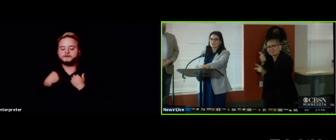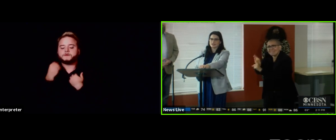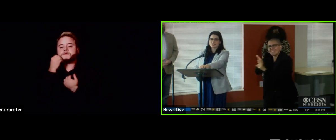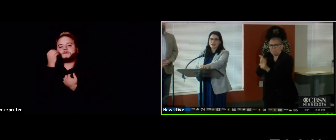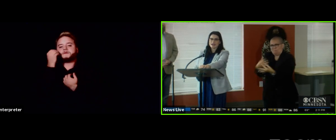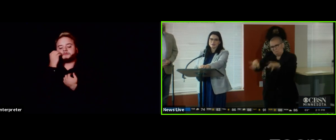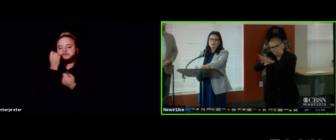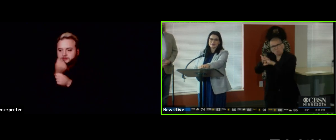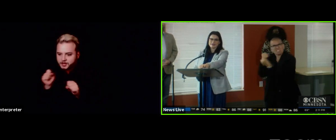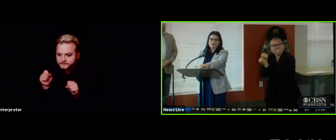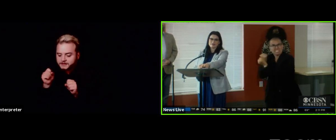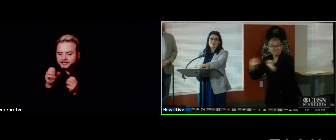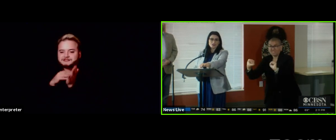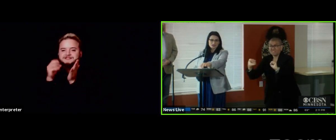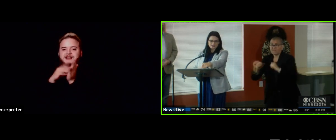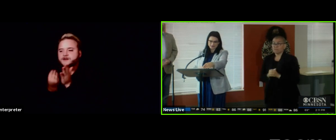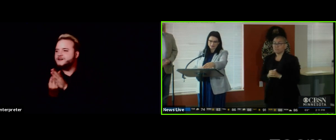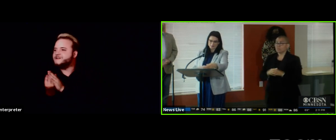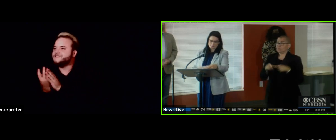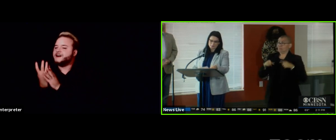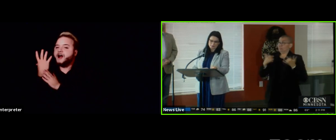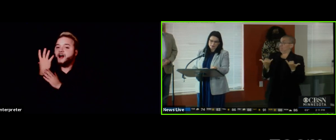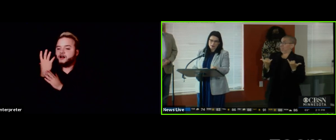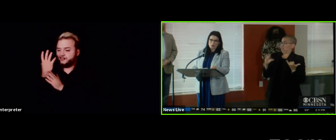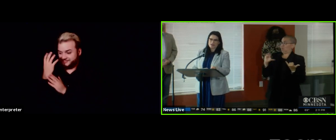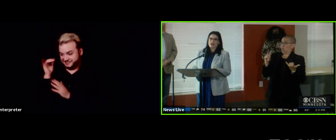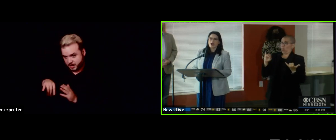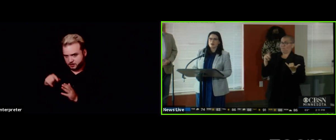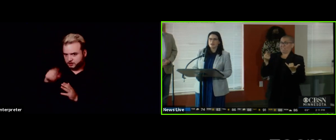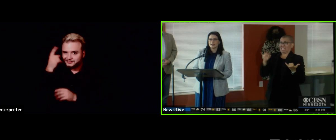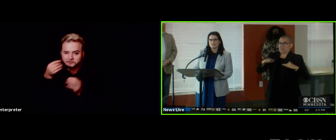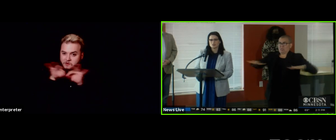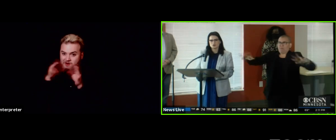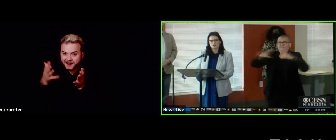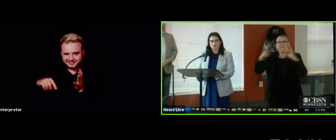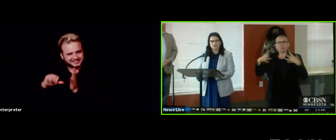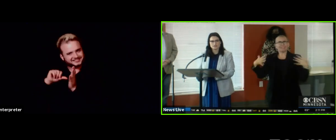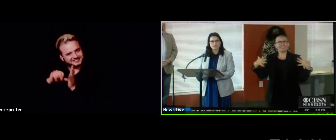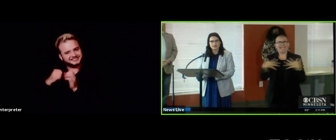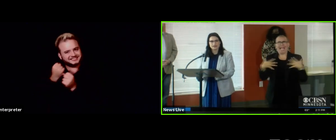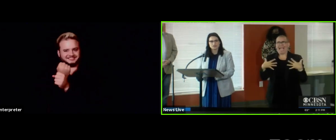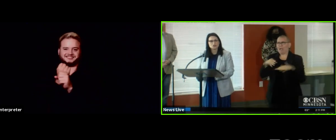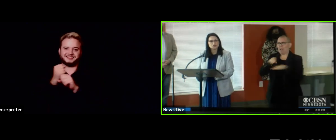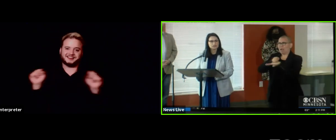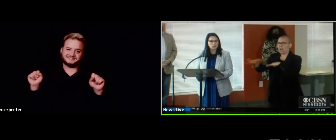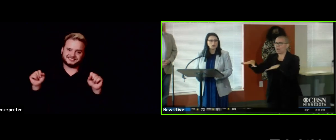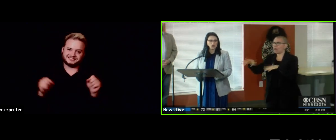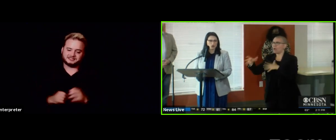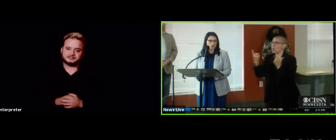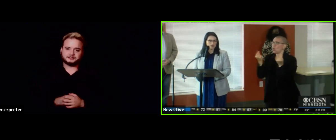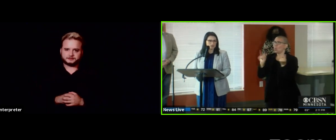a time of fear, a way to come and ease those fears and that is certainly what we hope this